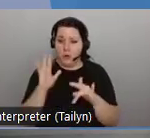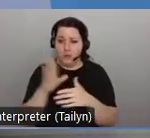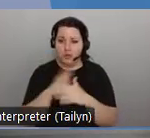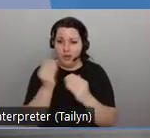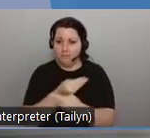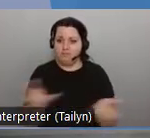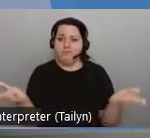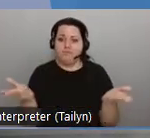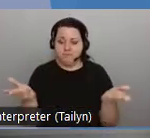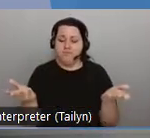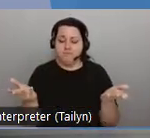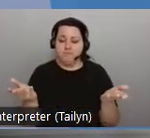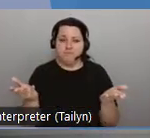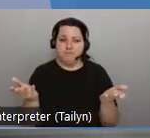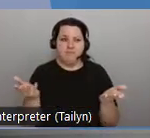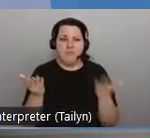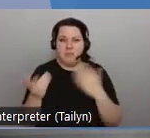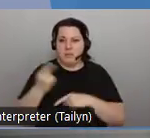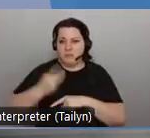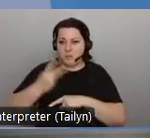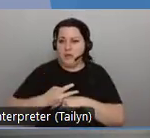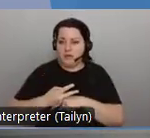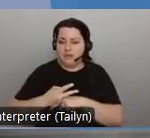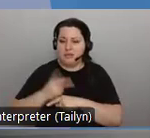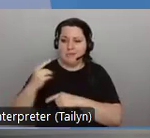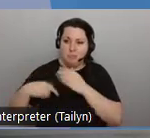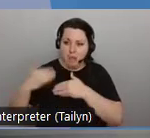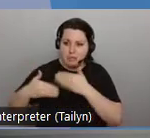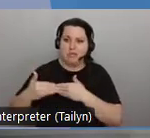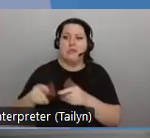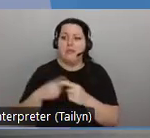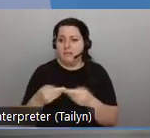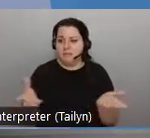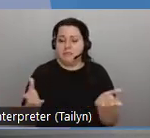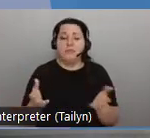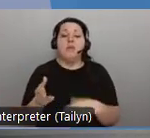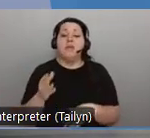This meeting is being recorded, so that recording will be shared after probably